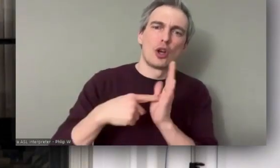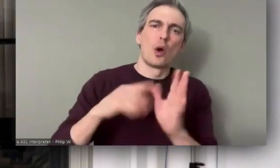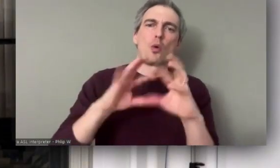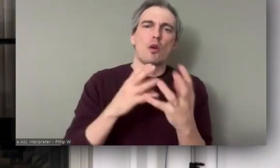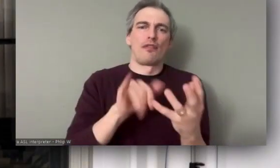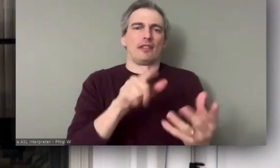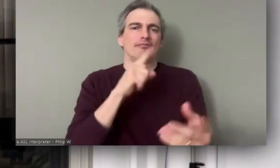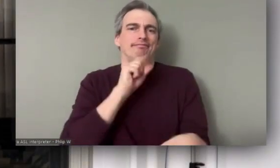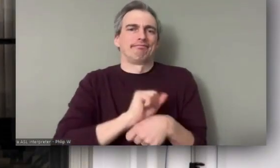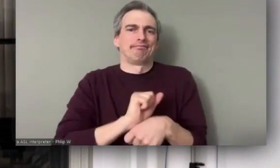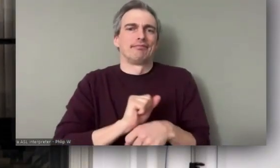All right.